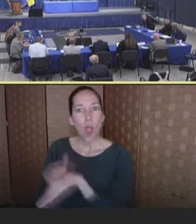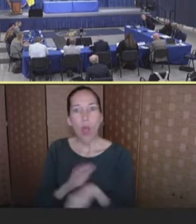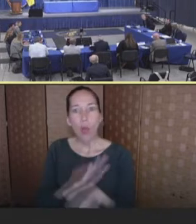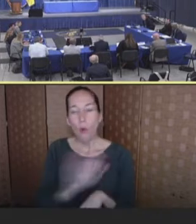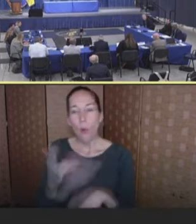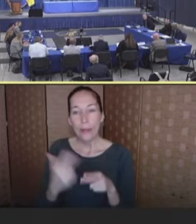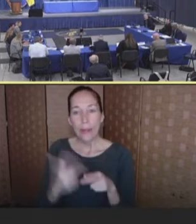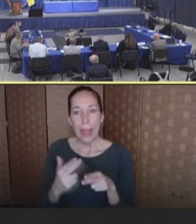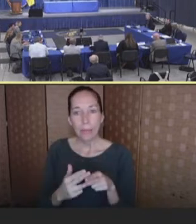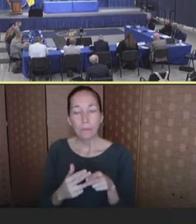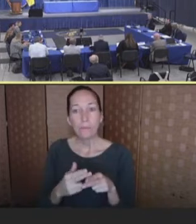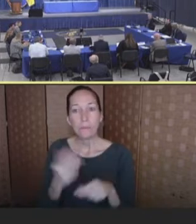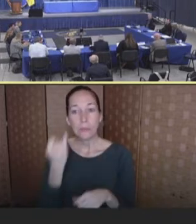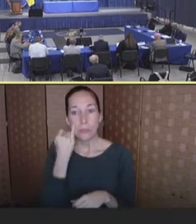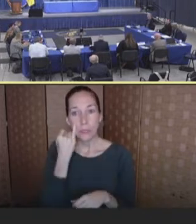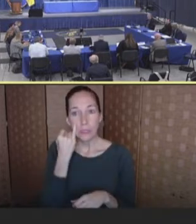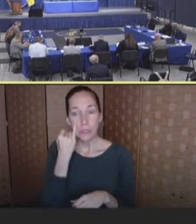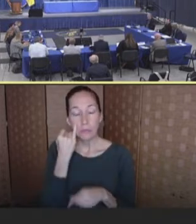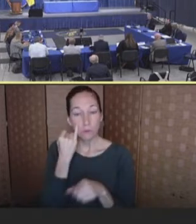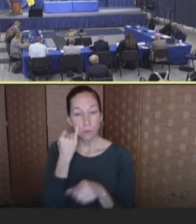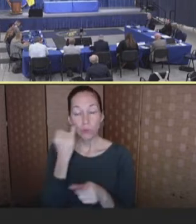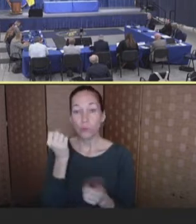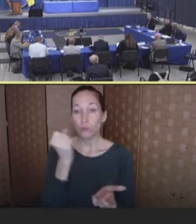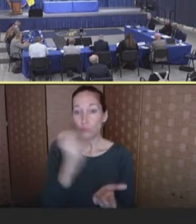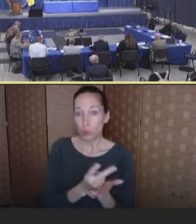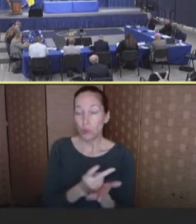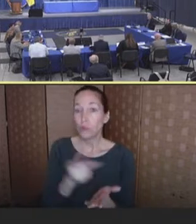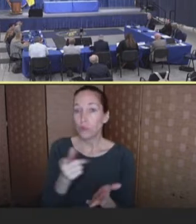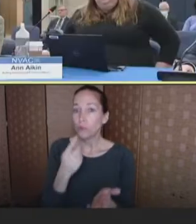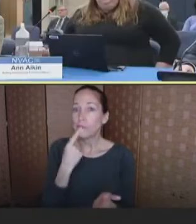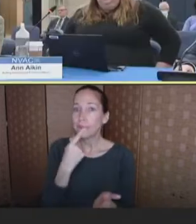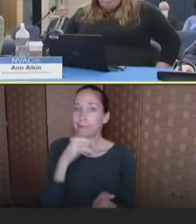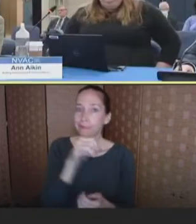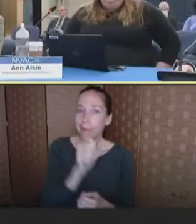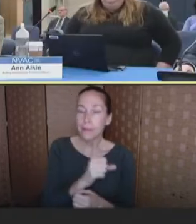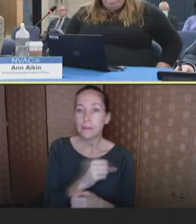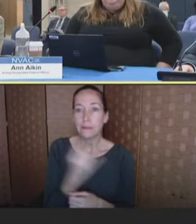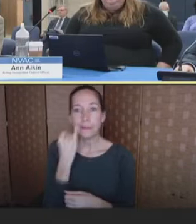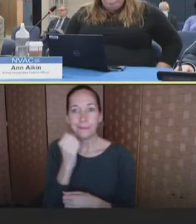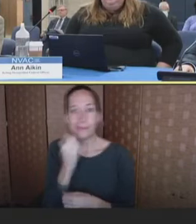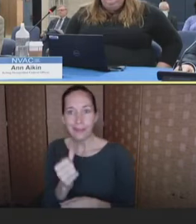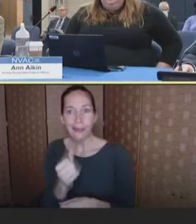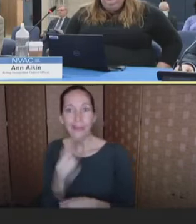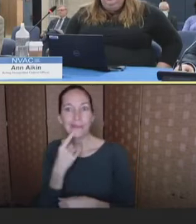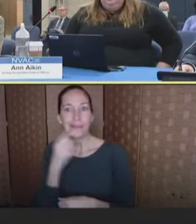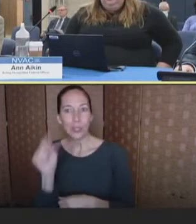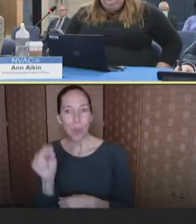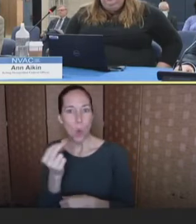report, yes or no, or you can also abstain. Robert Hopkins? Robert Hopkins: Vote for approval.